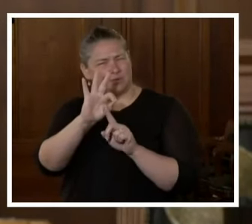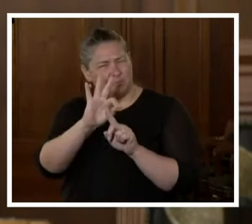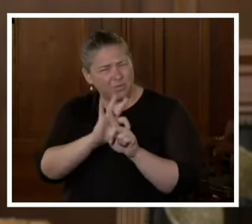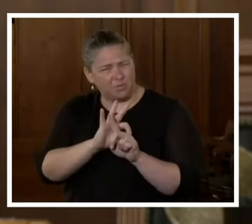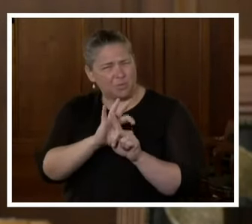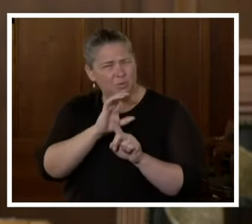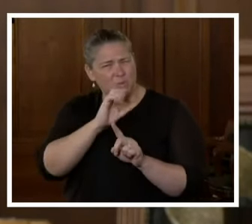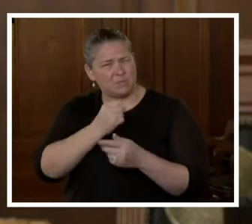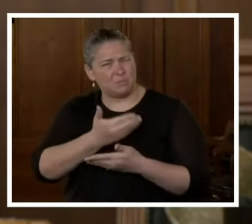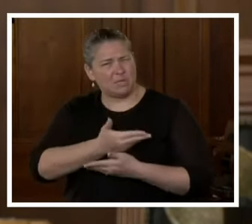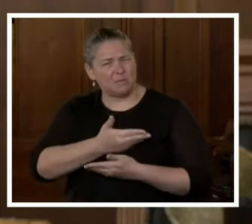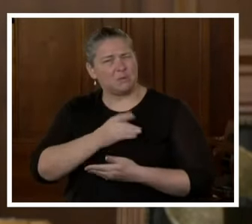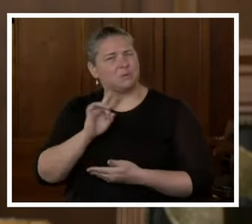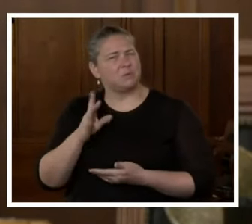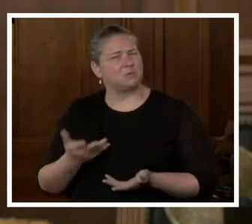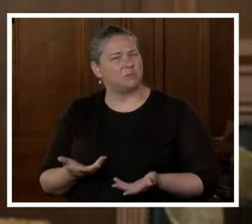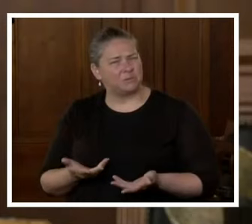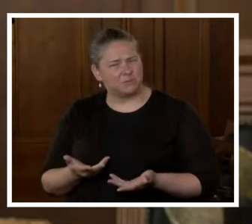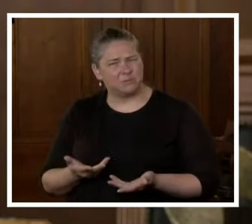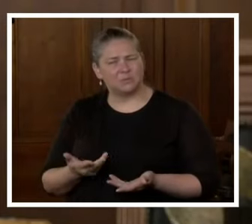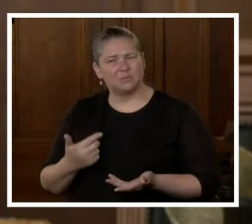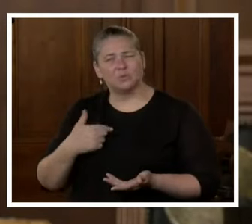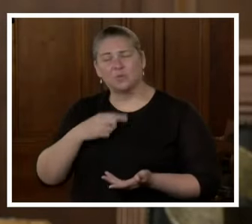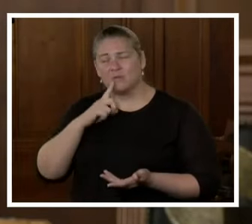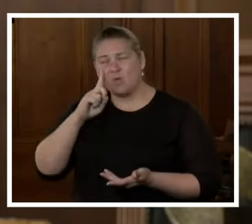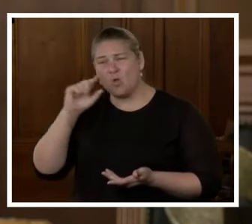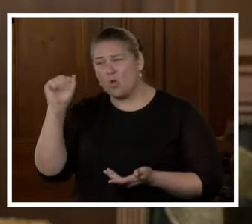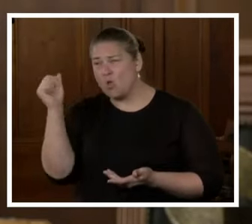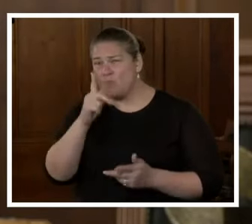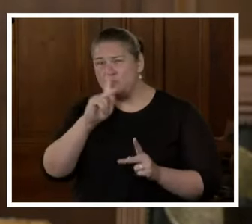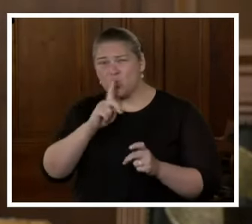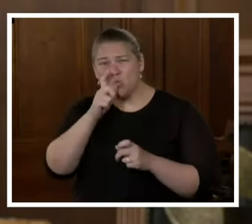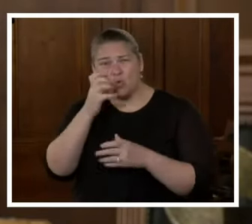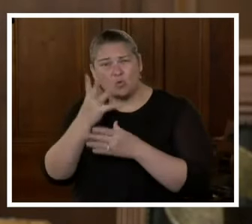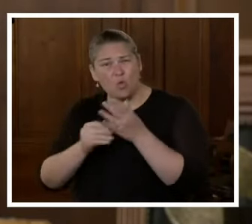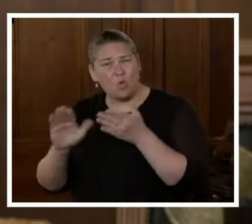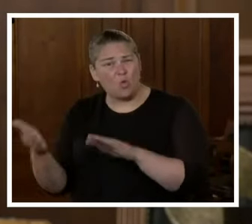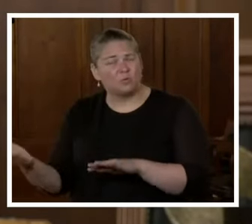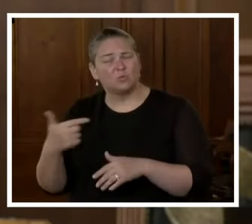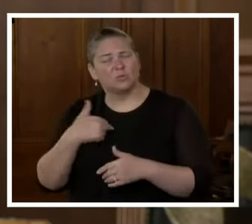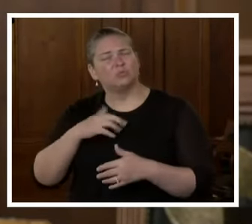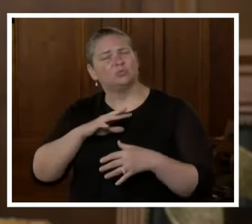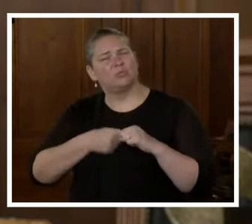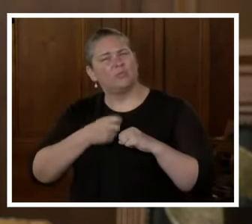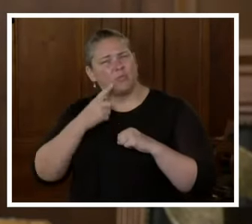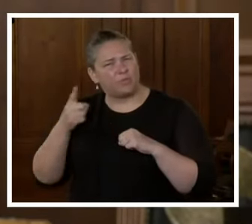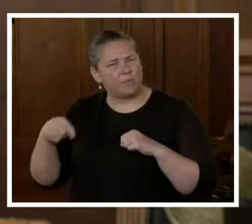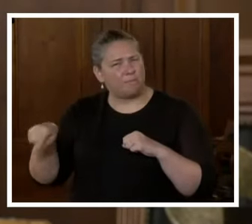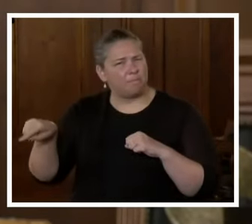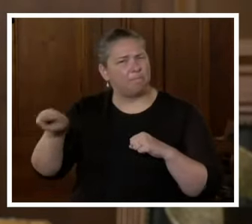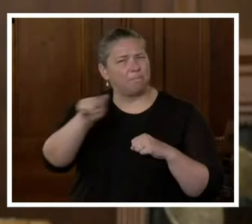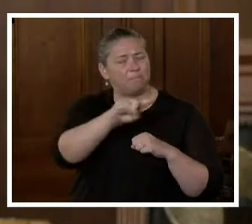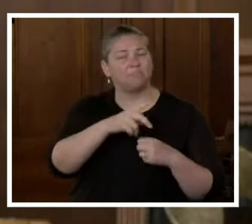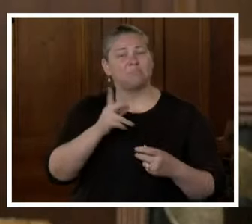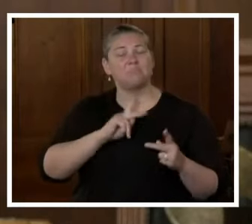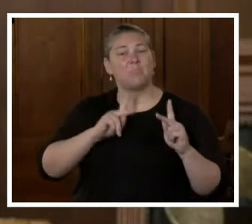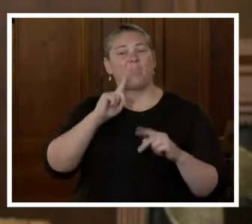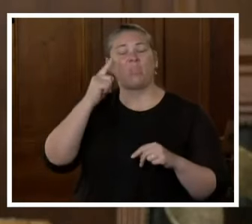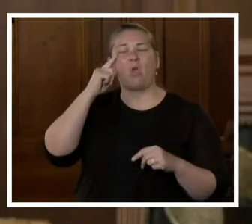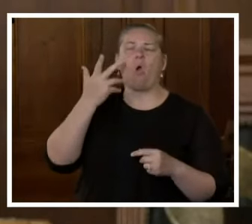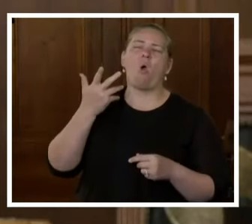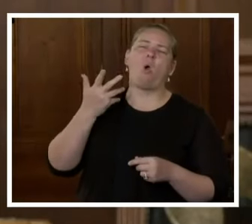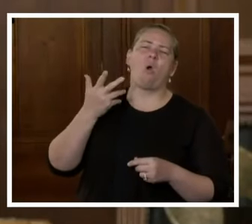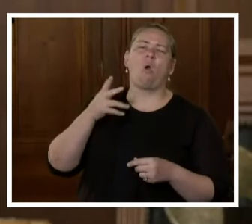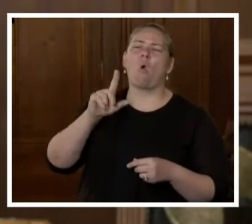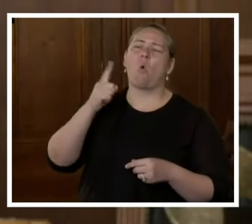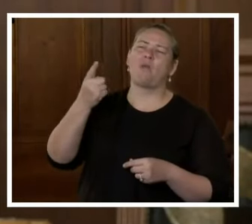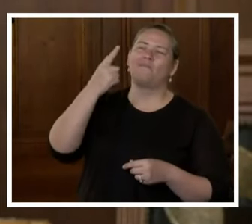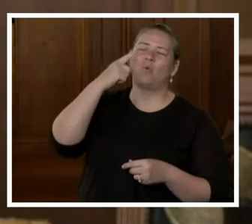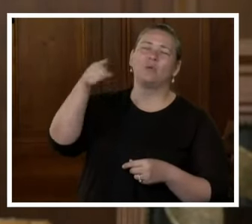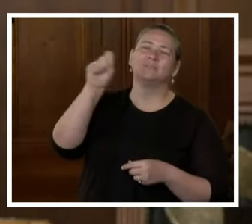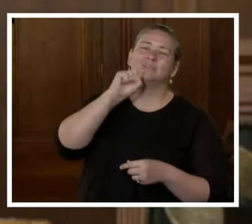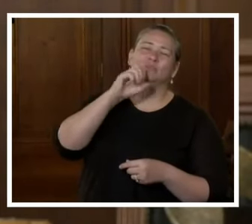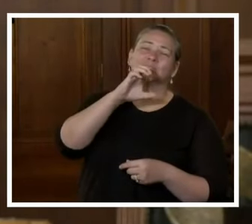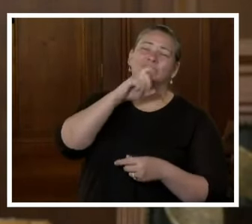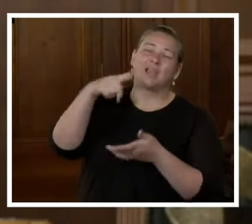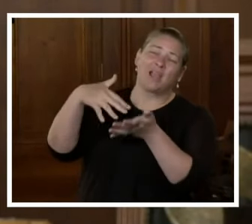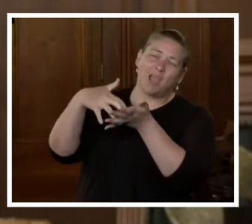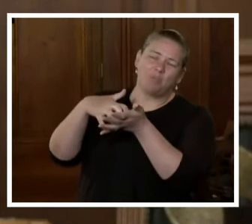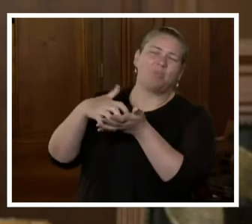FOR THE DAY AND OTHER UPDATES.